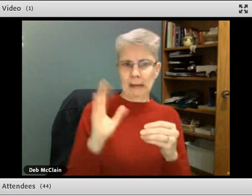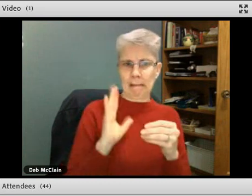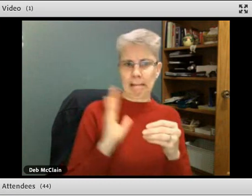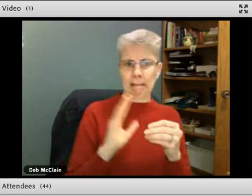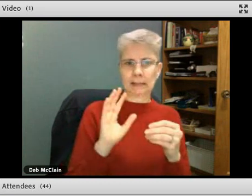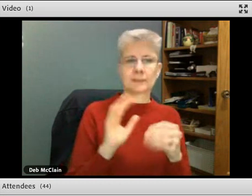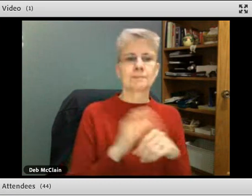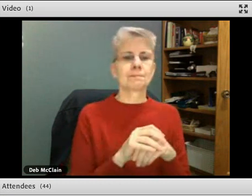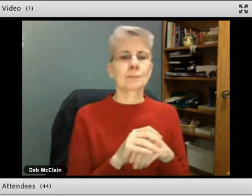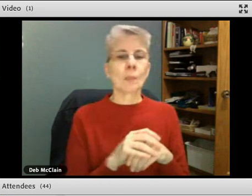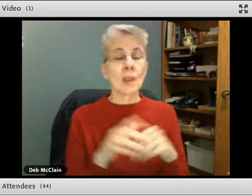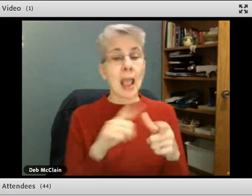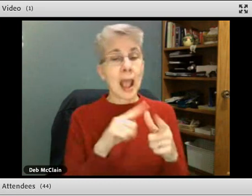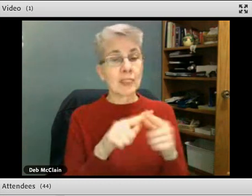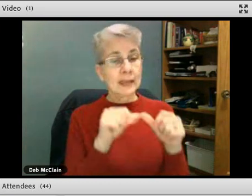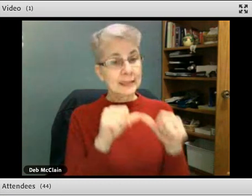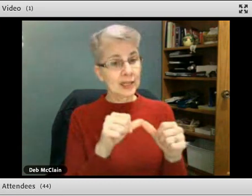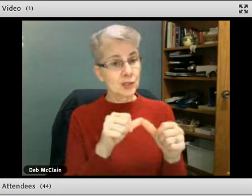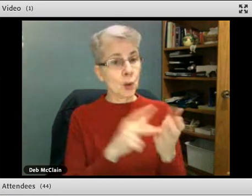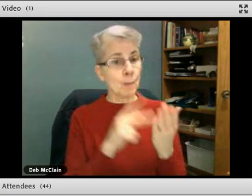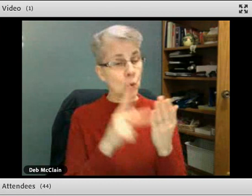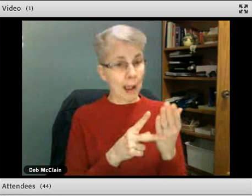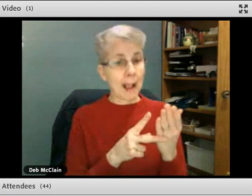and continued her programming work there,